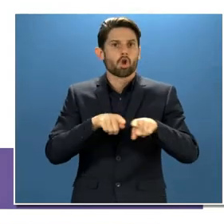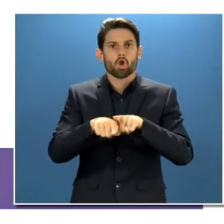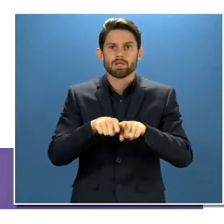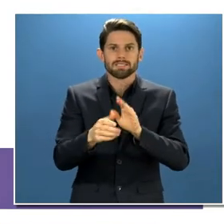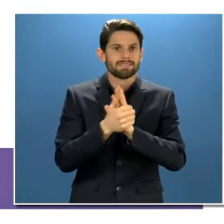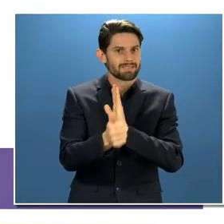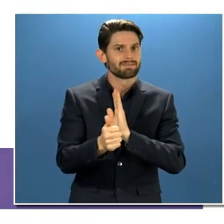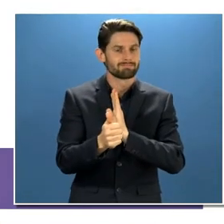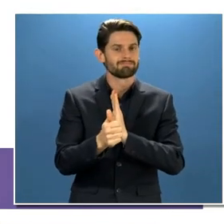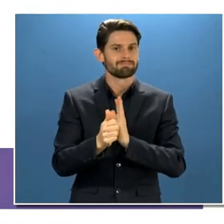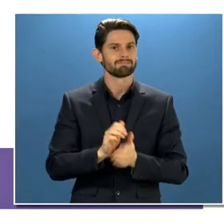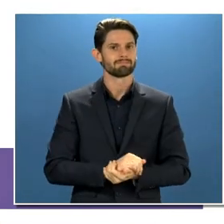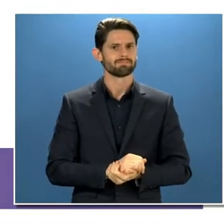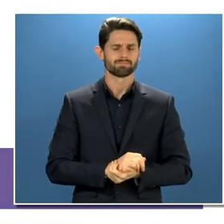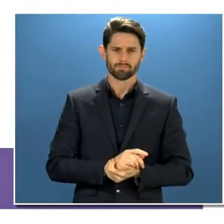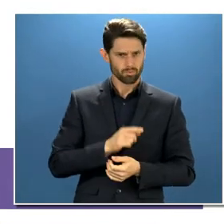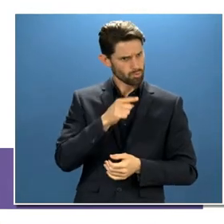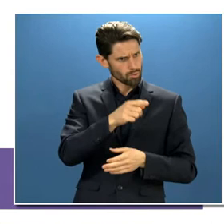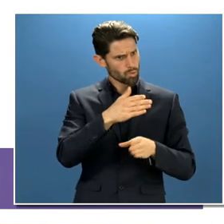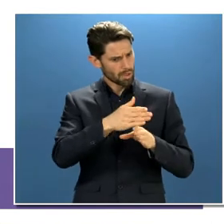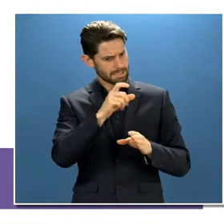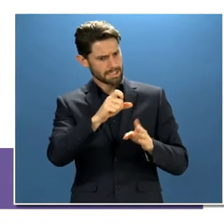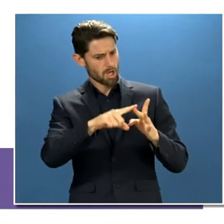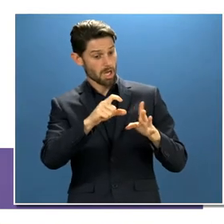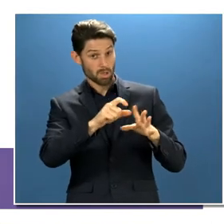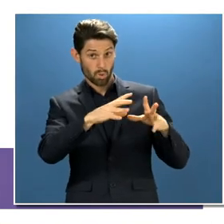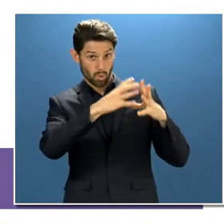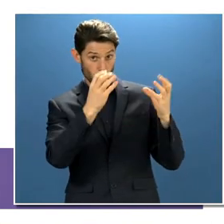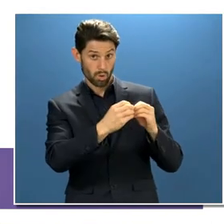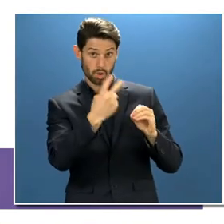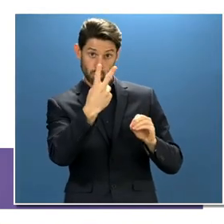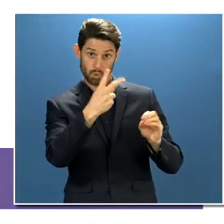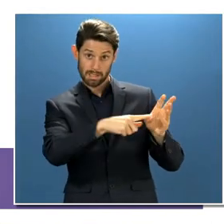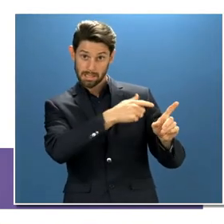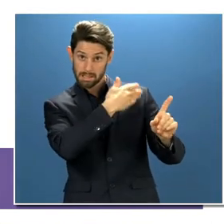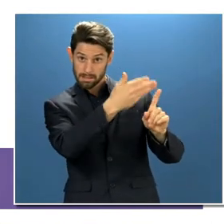So you worked for CID for 2 years? Yes. And some of the projects that you've done ---